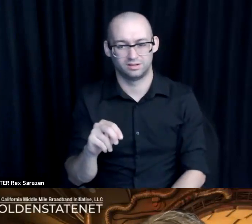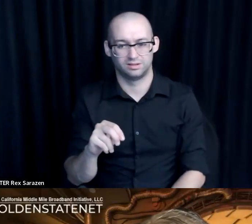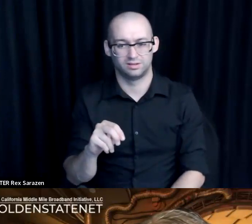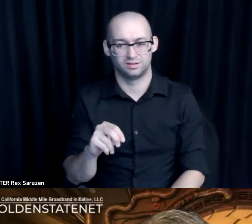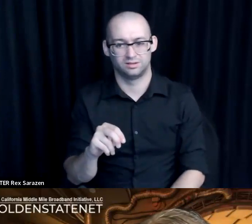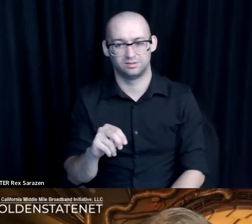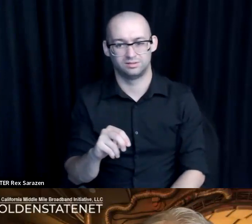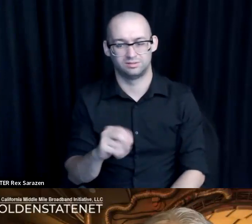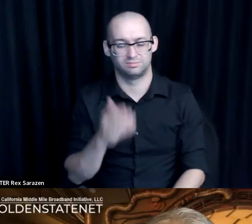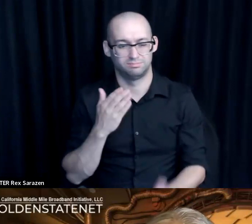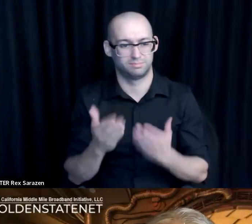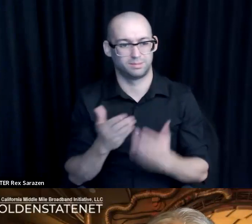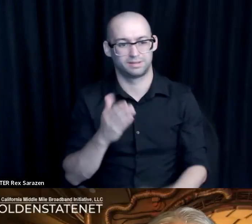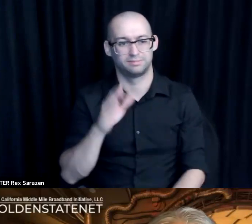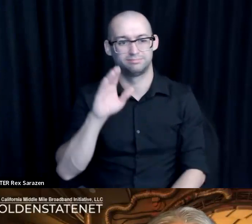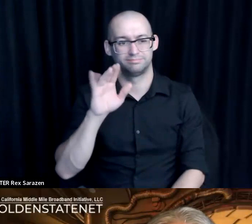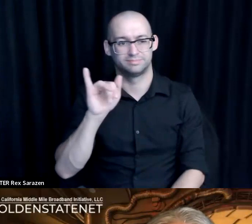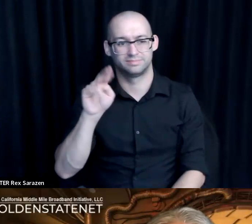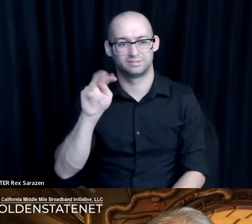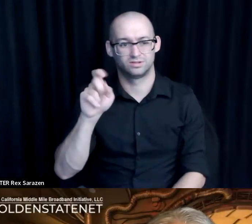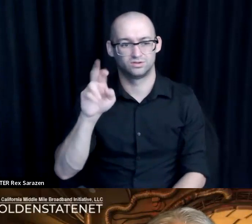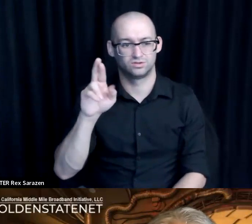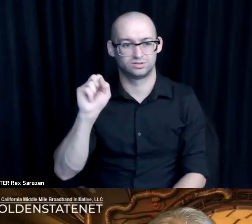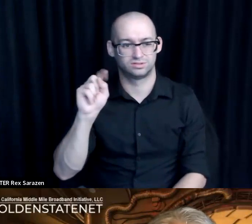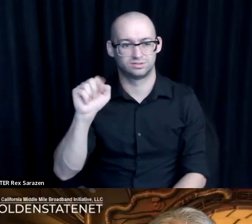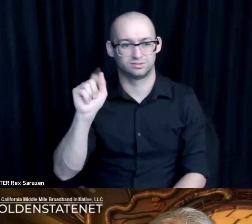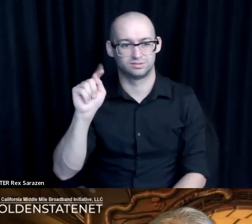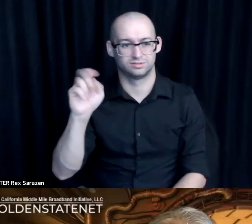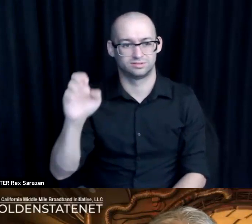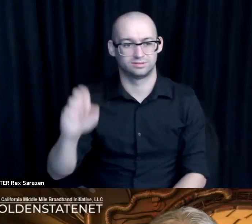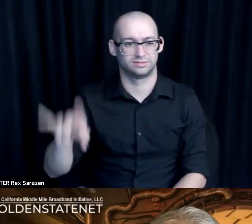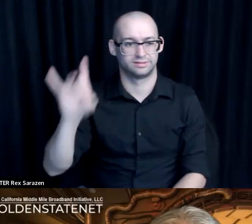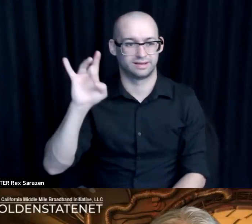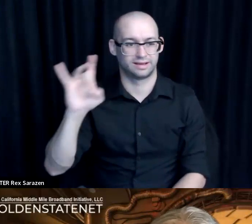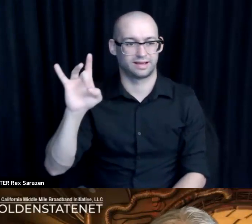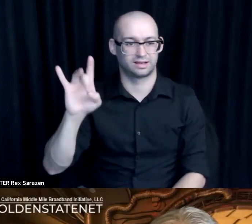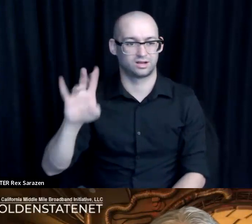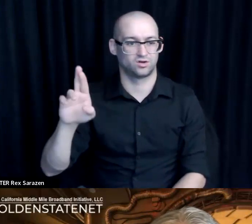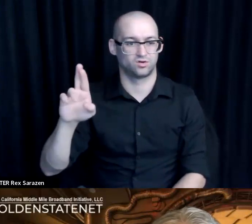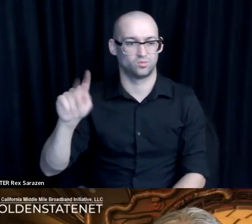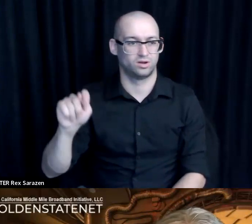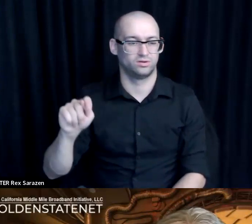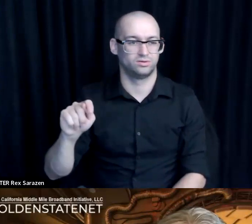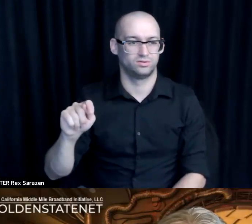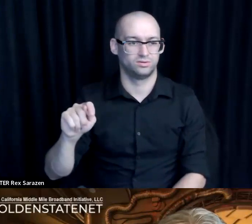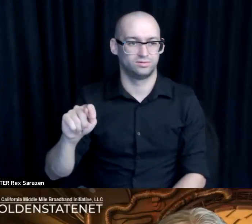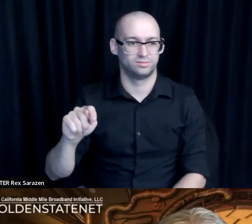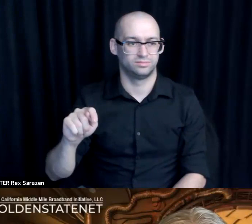probably the Interstate 8 Route and Sunrise Highway is not, as far as I understand,